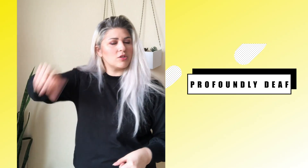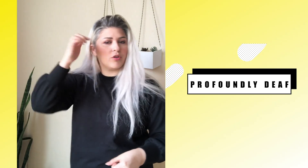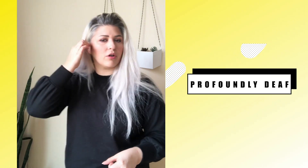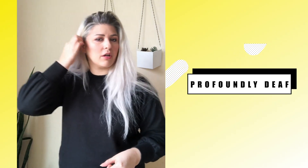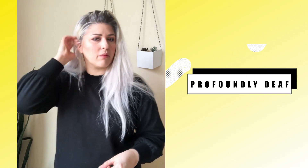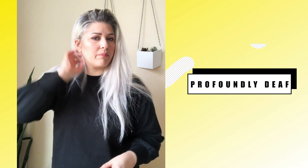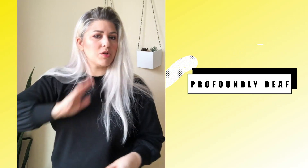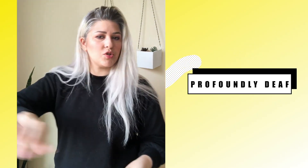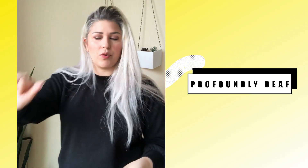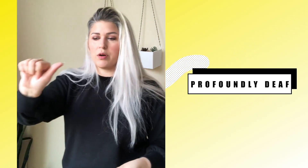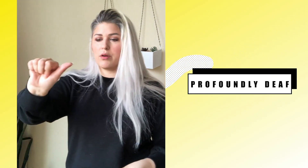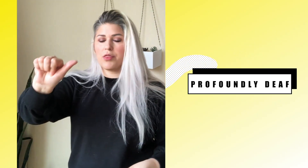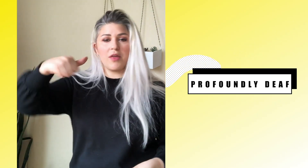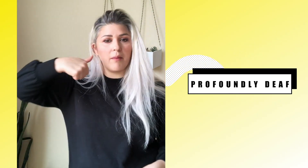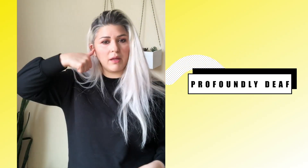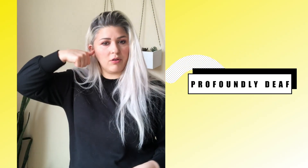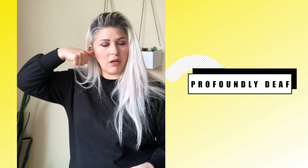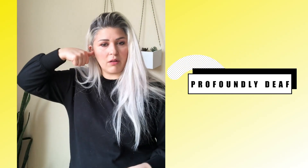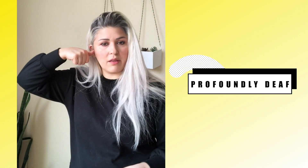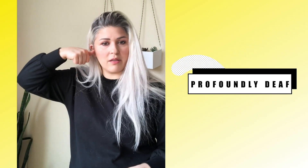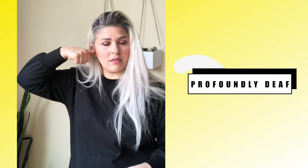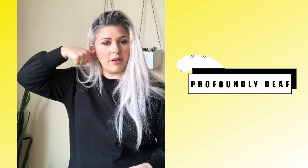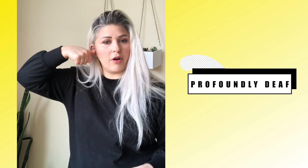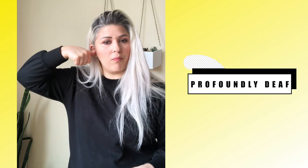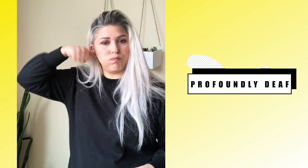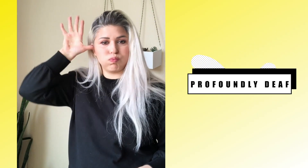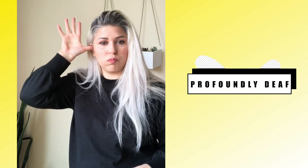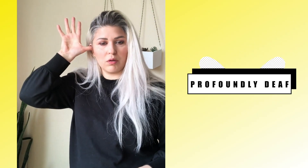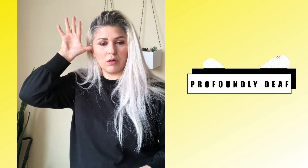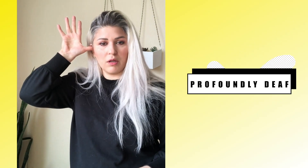So you're gonna put your thumb in your ear like this and you go and you open up